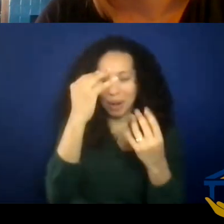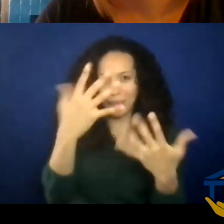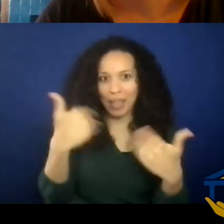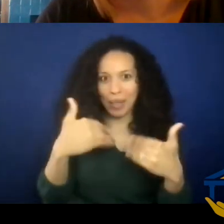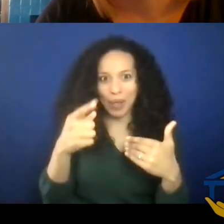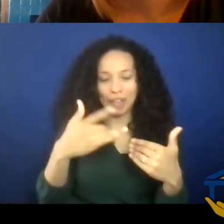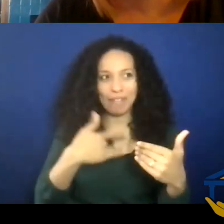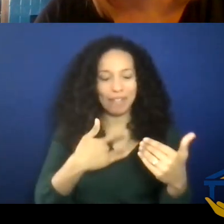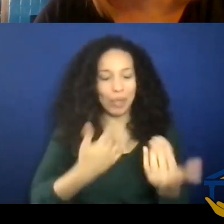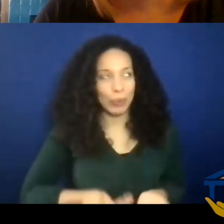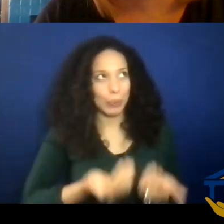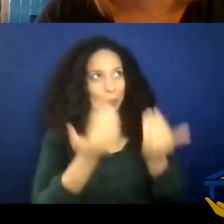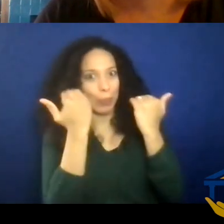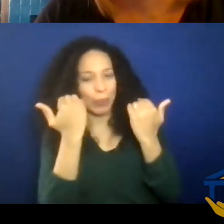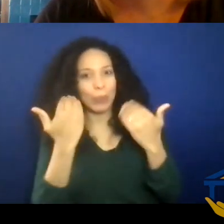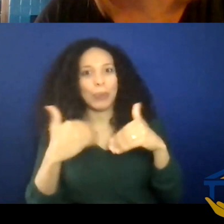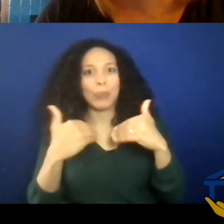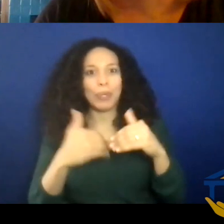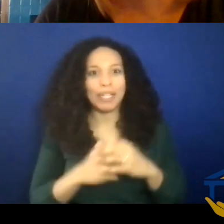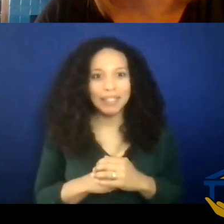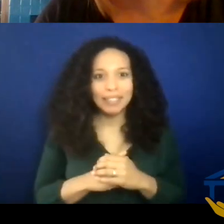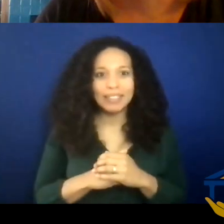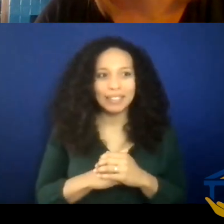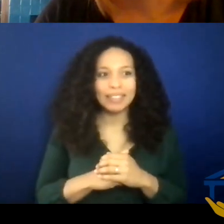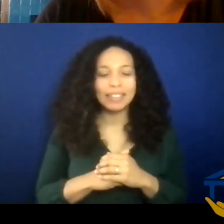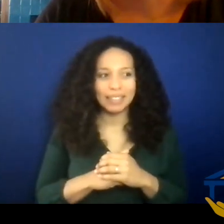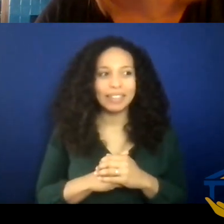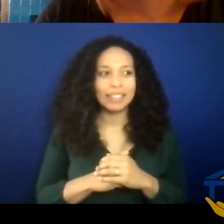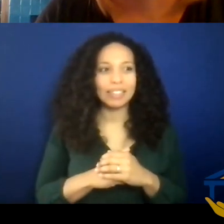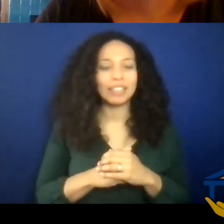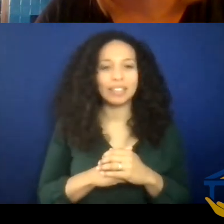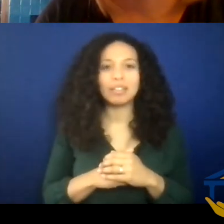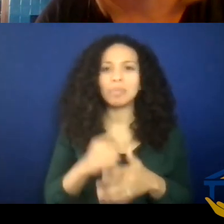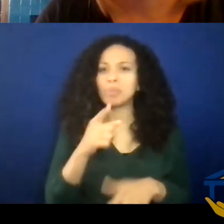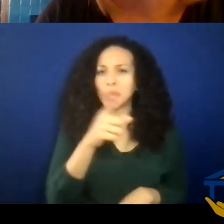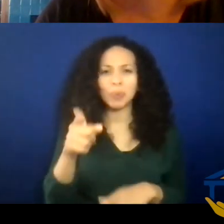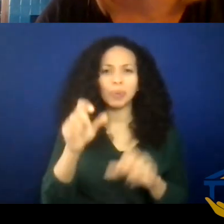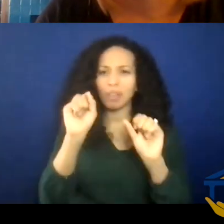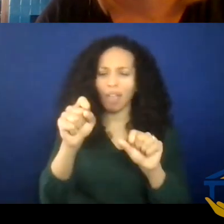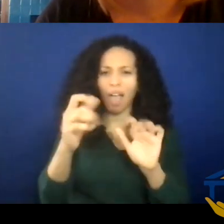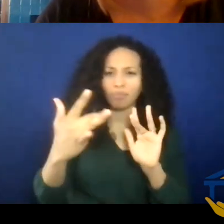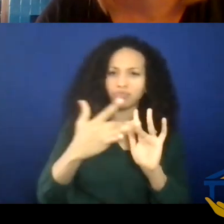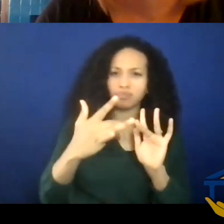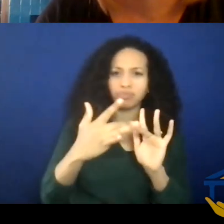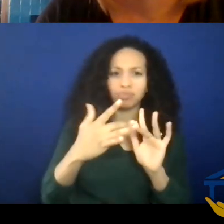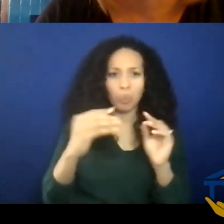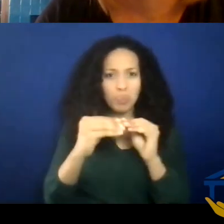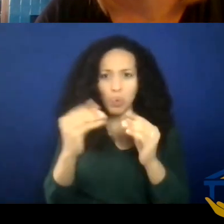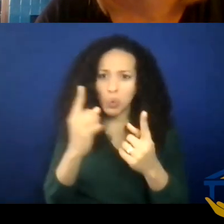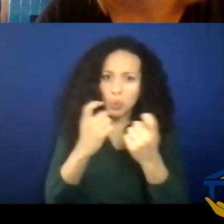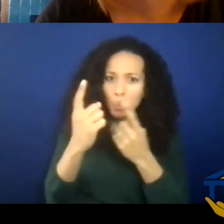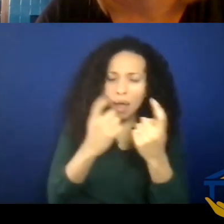time. You should feel free to reach out if you have additional questions for us. As I said,